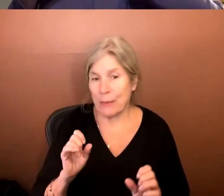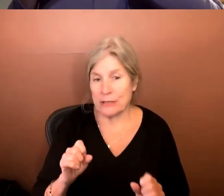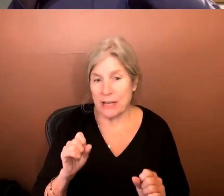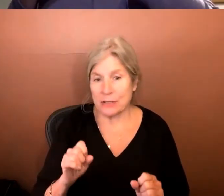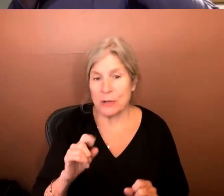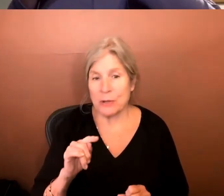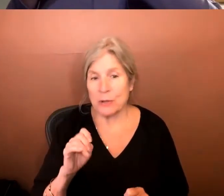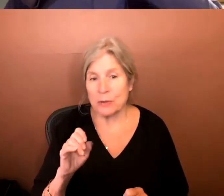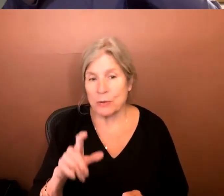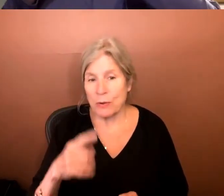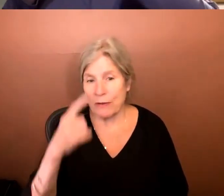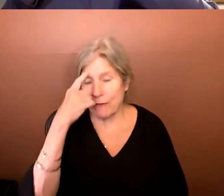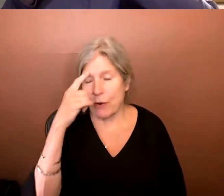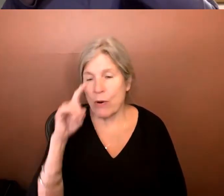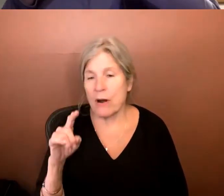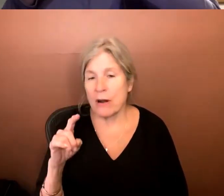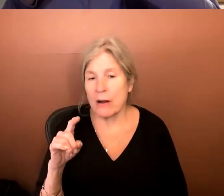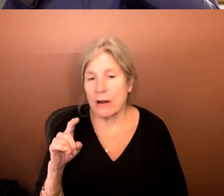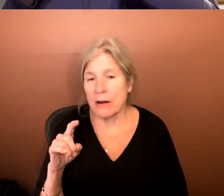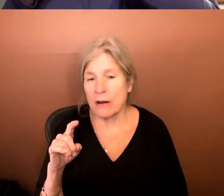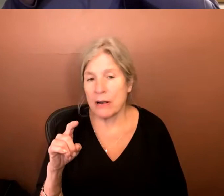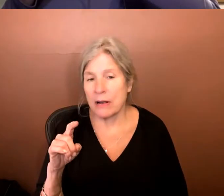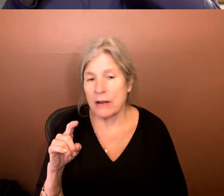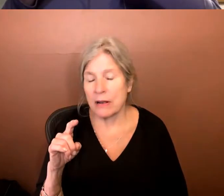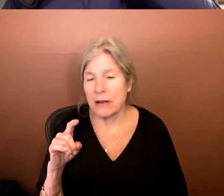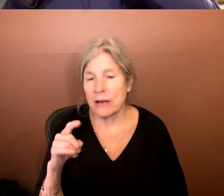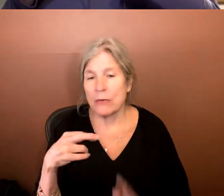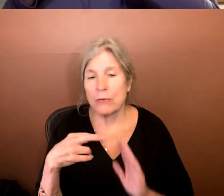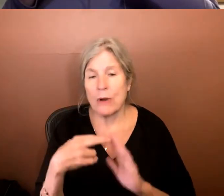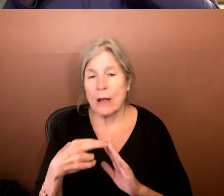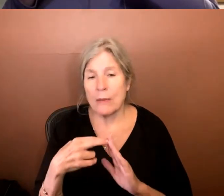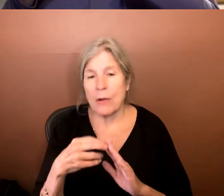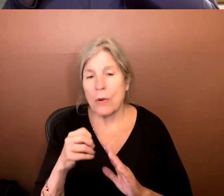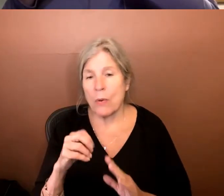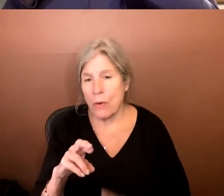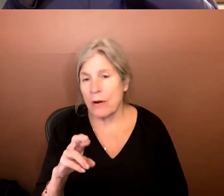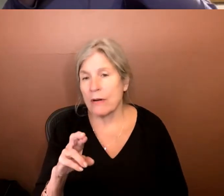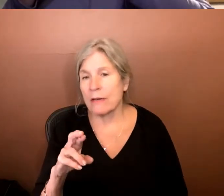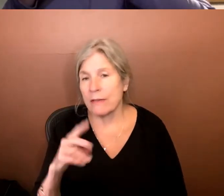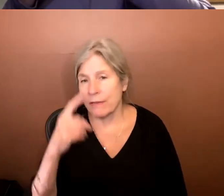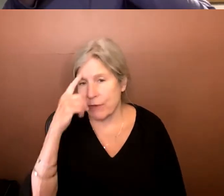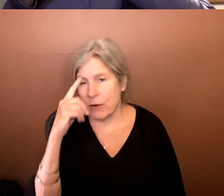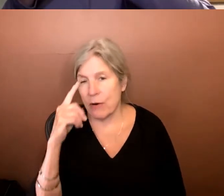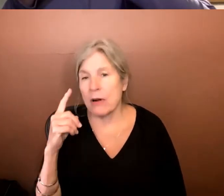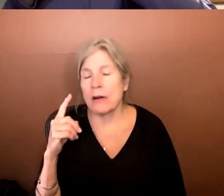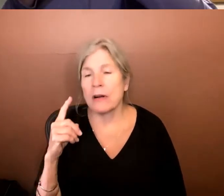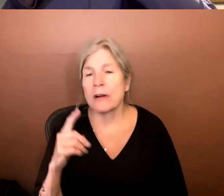for representing or comics access. It would be interesting to